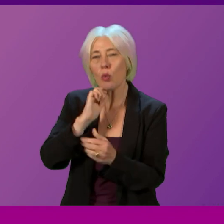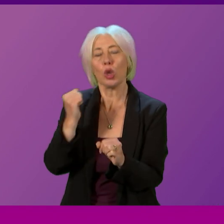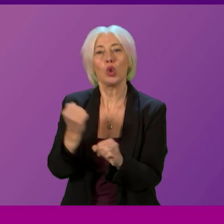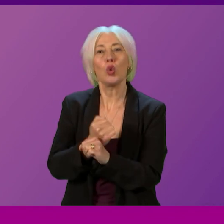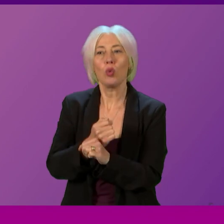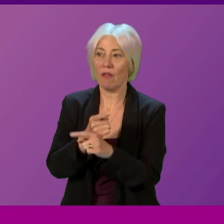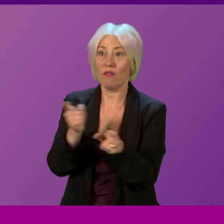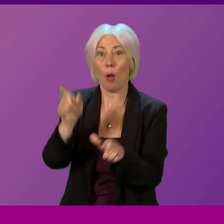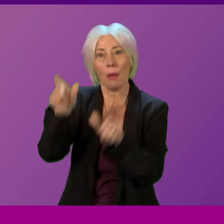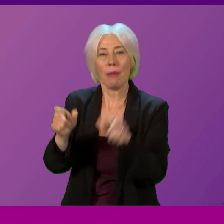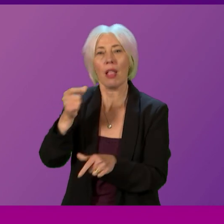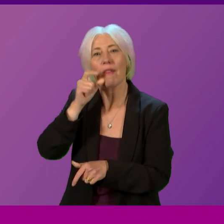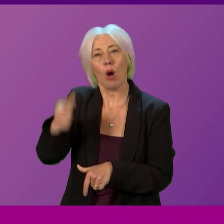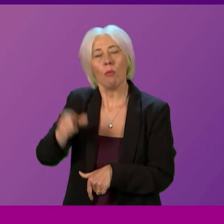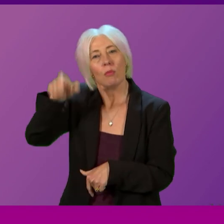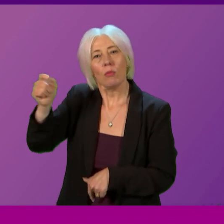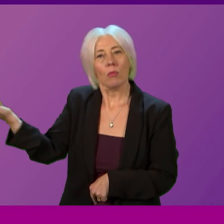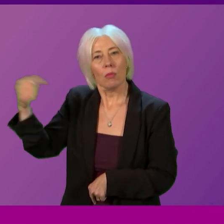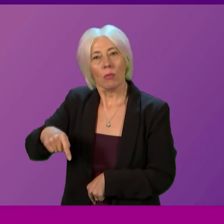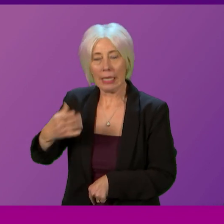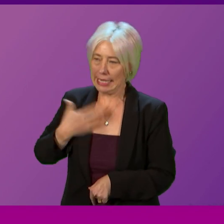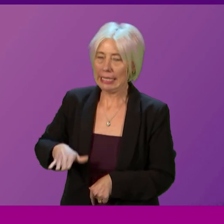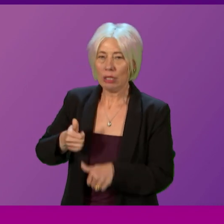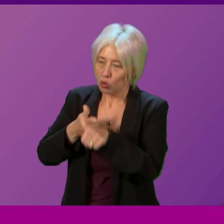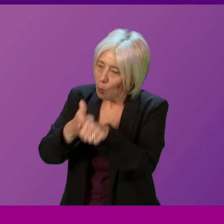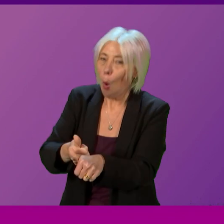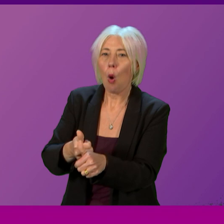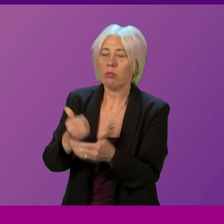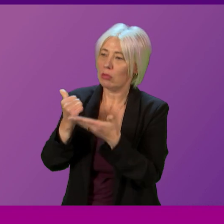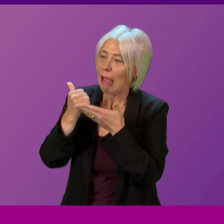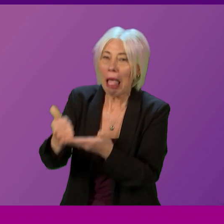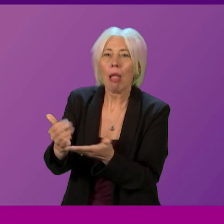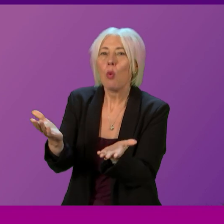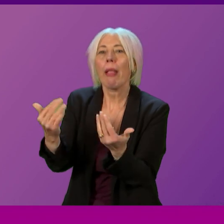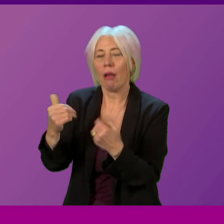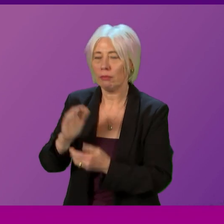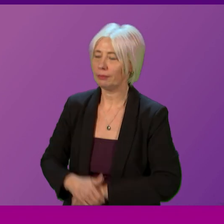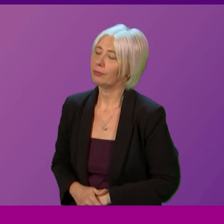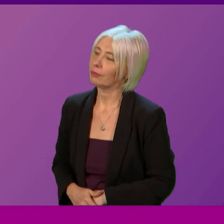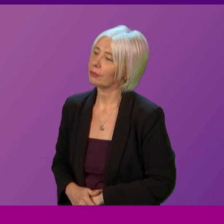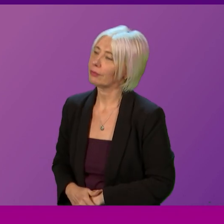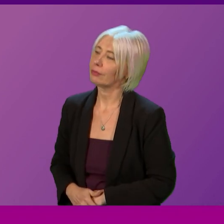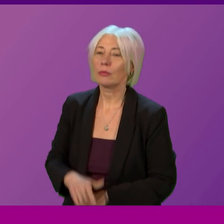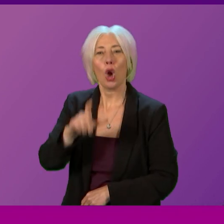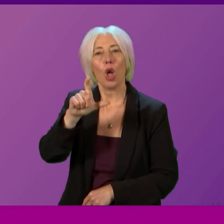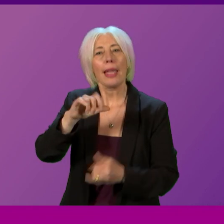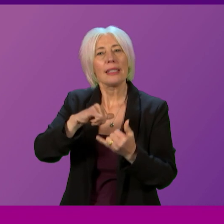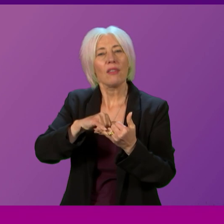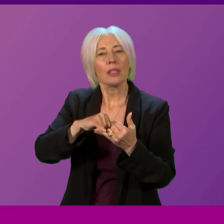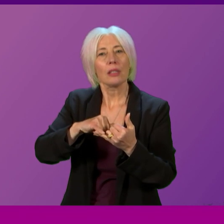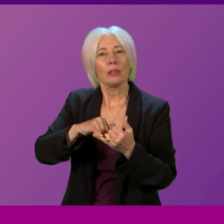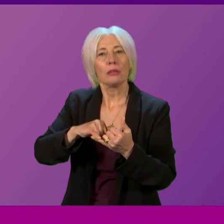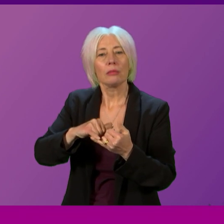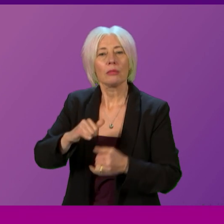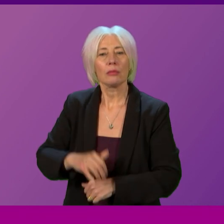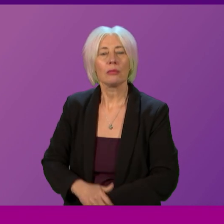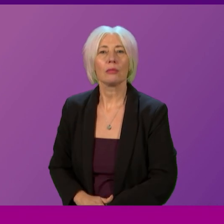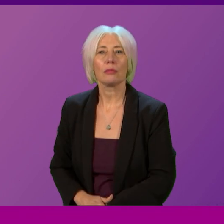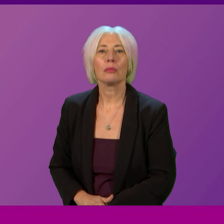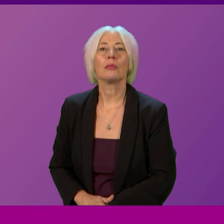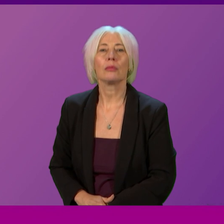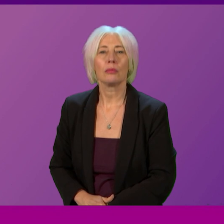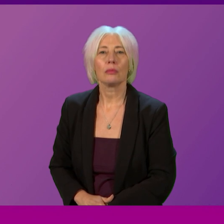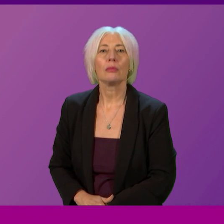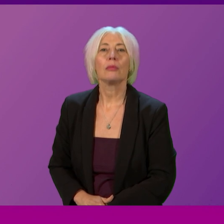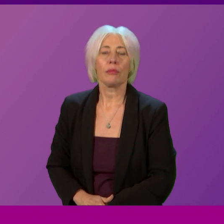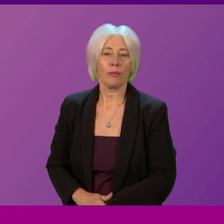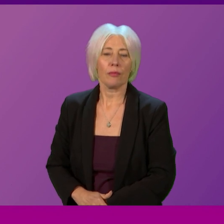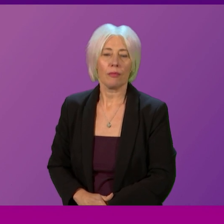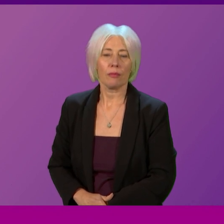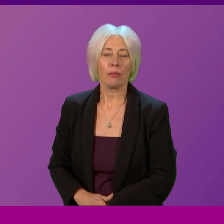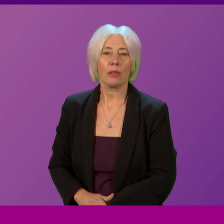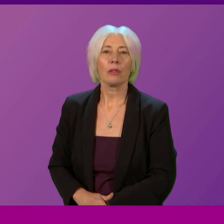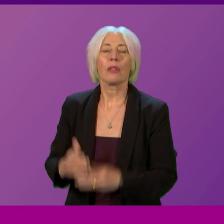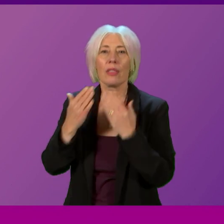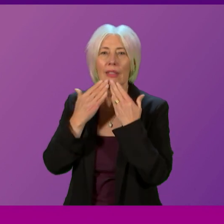from Ukraine who need our support, help and welcome.